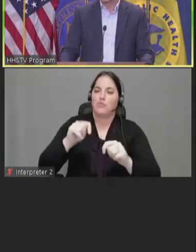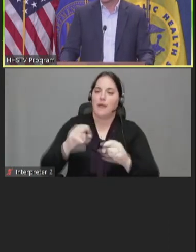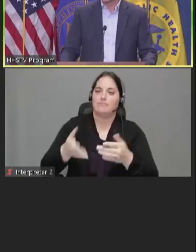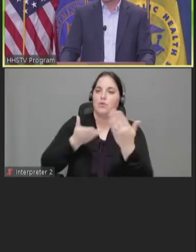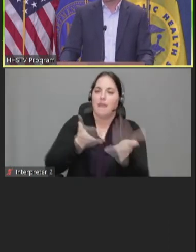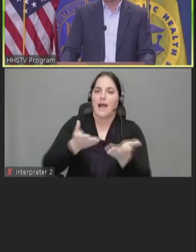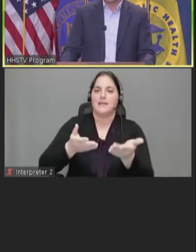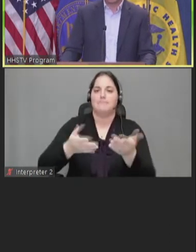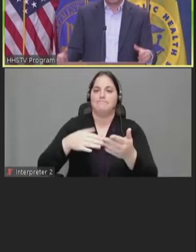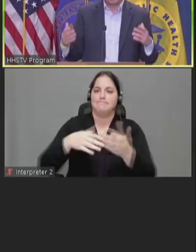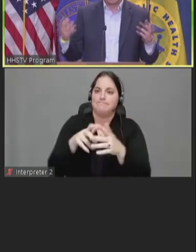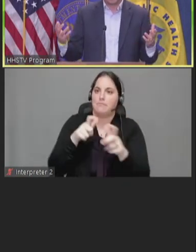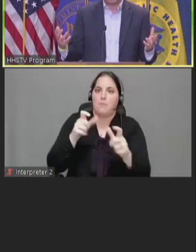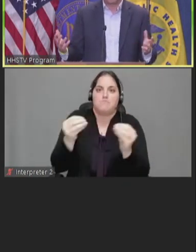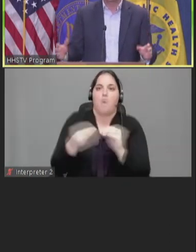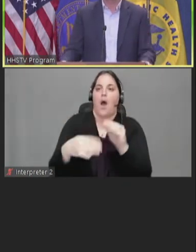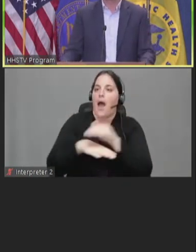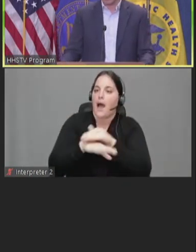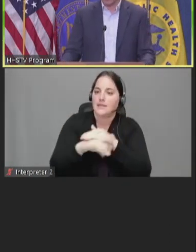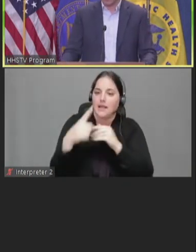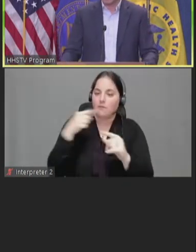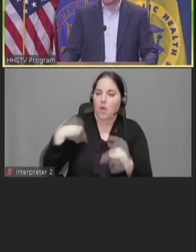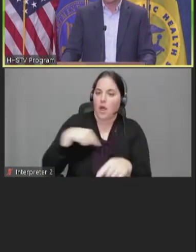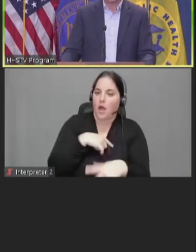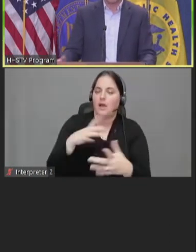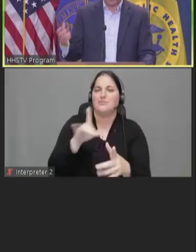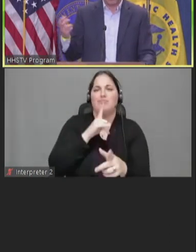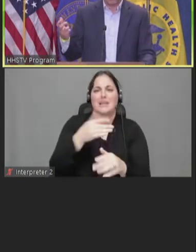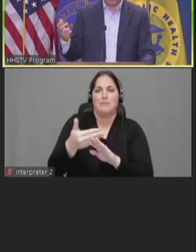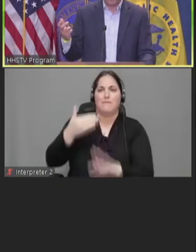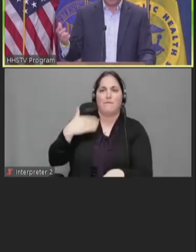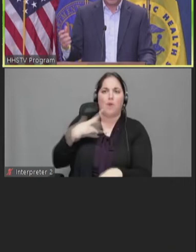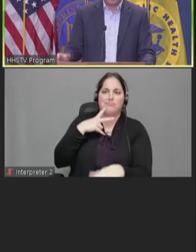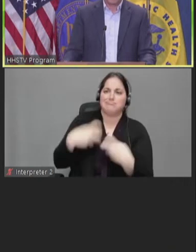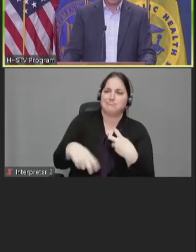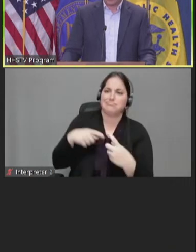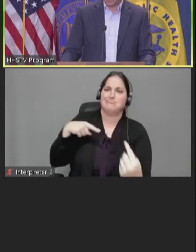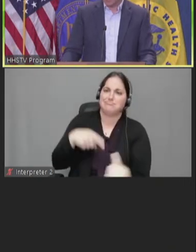which have previously been a difficult problem because only very few entities held